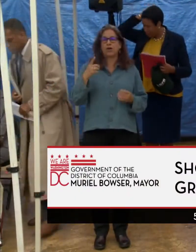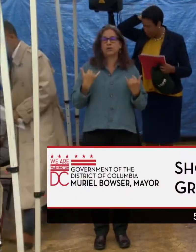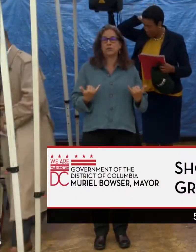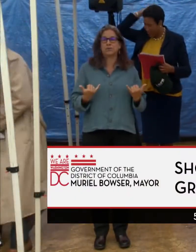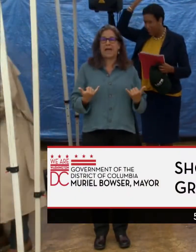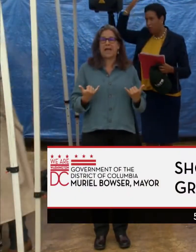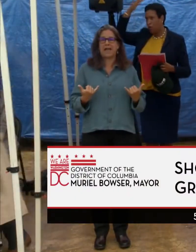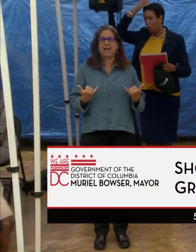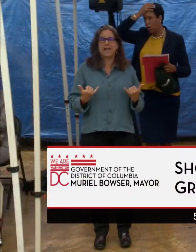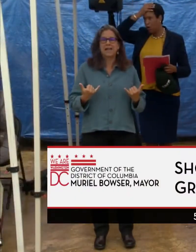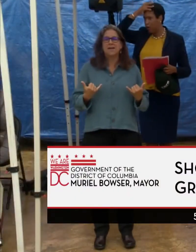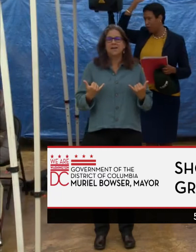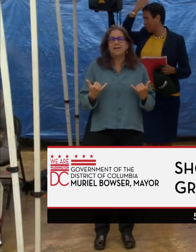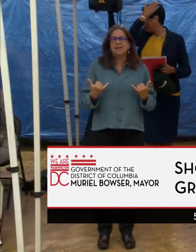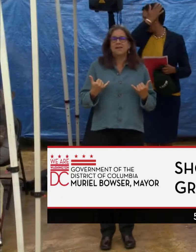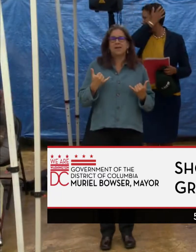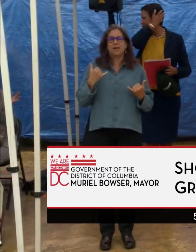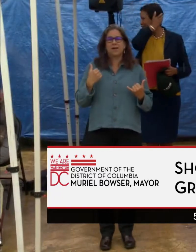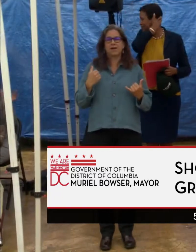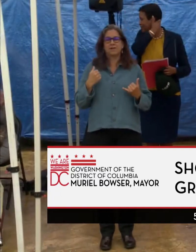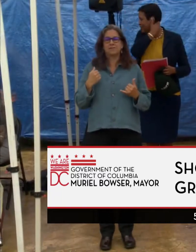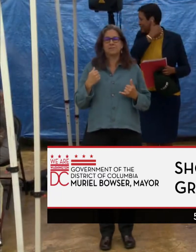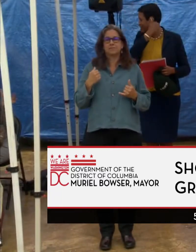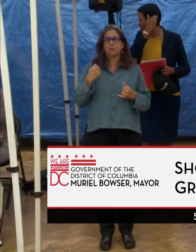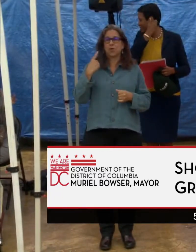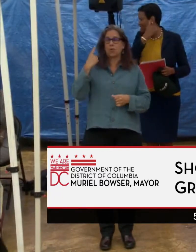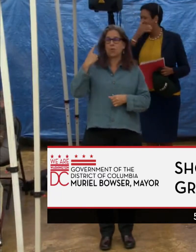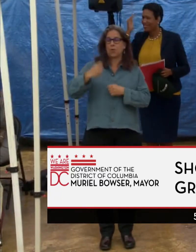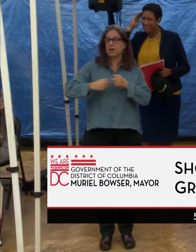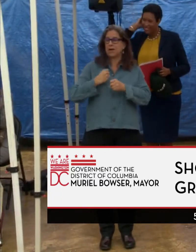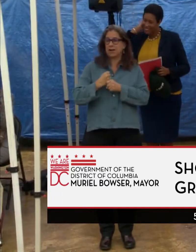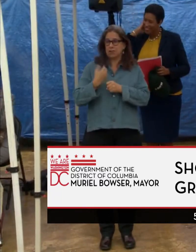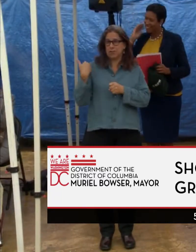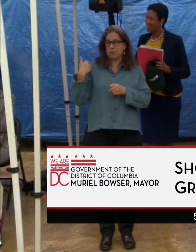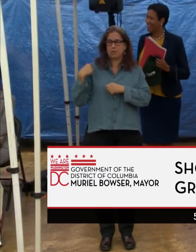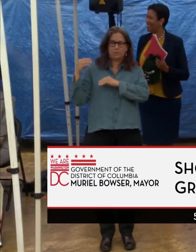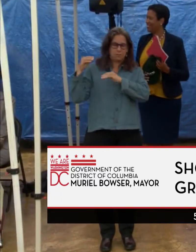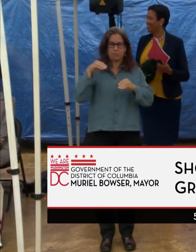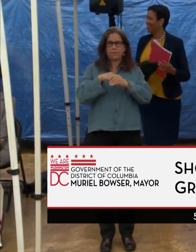INTO MY APARTMENT FROM D.C. GENERAL.